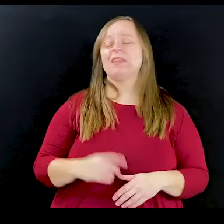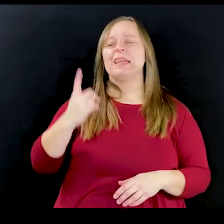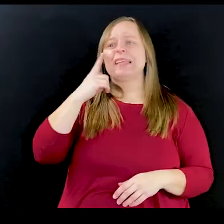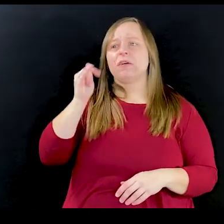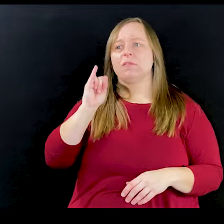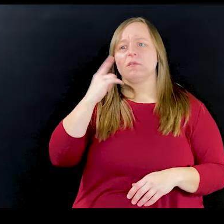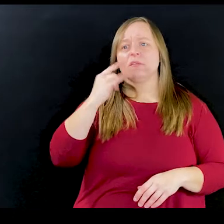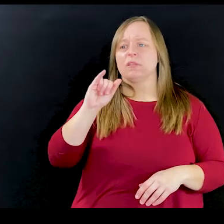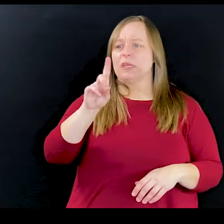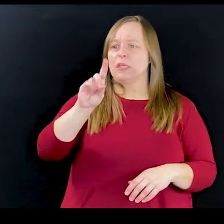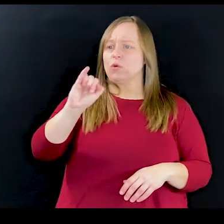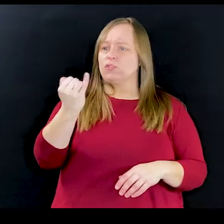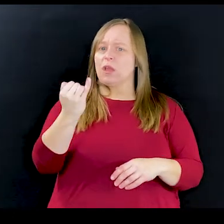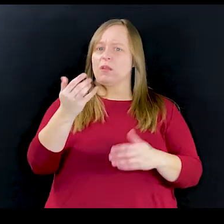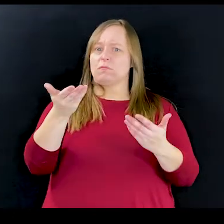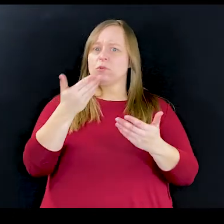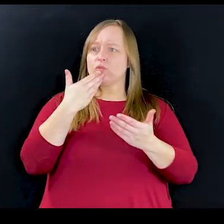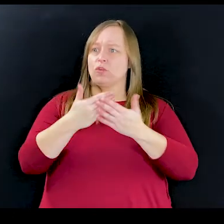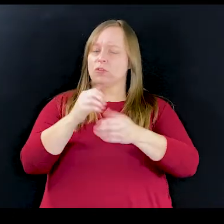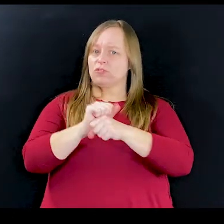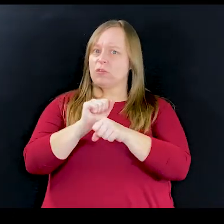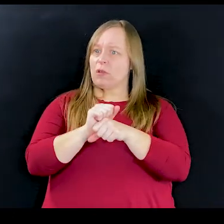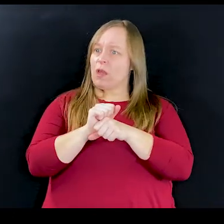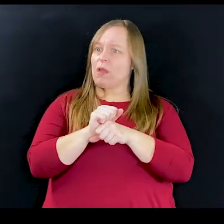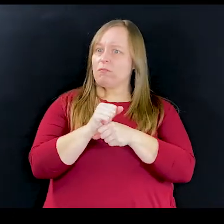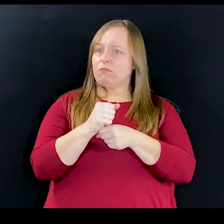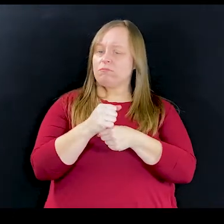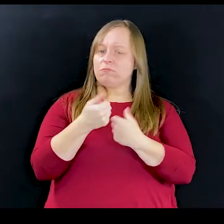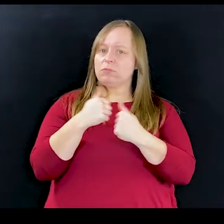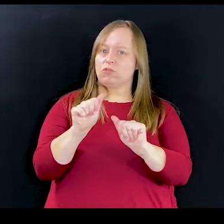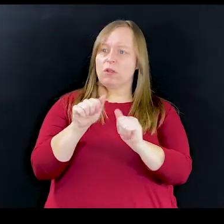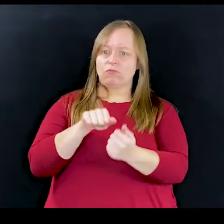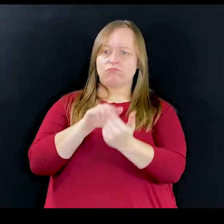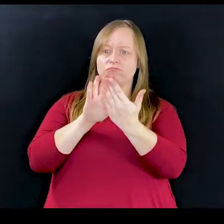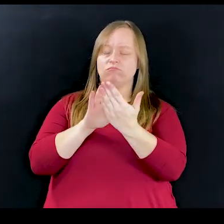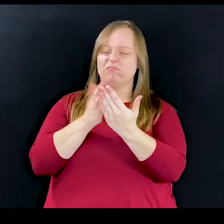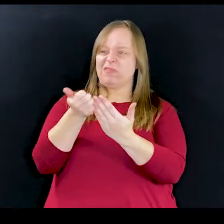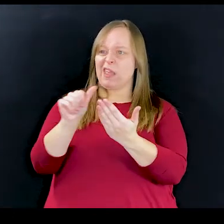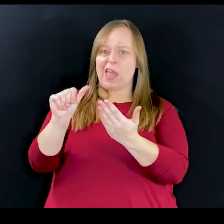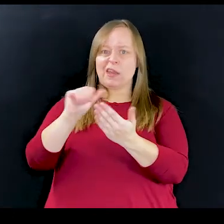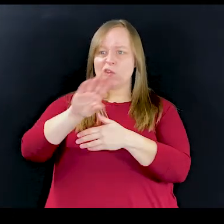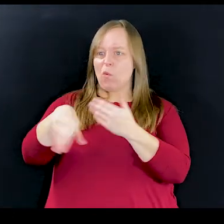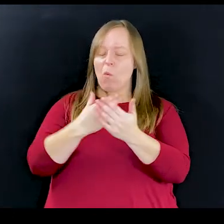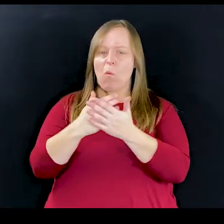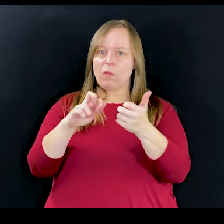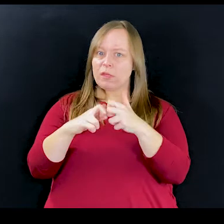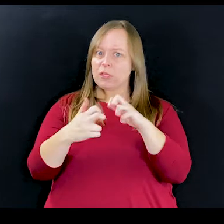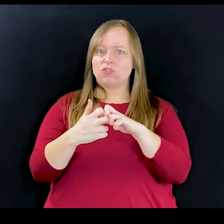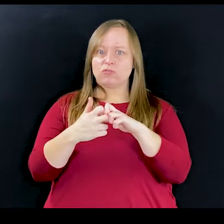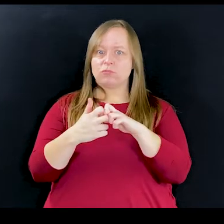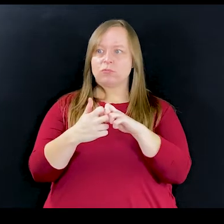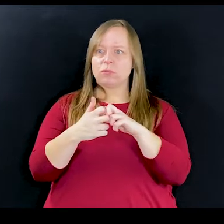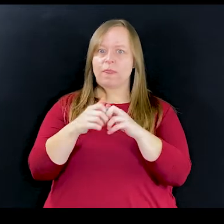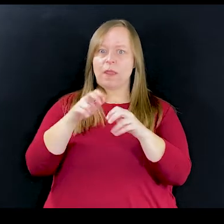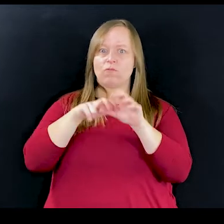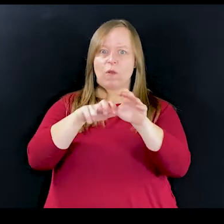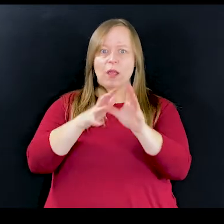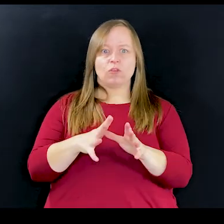It sounds like the DOJ did a pretty good job in really trying to address any and all issues that riders